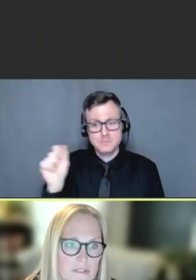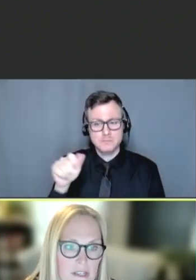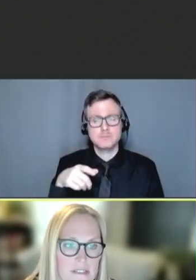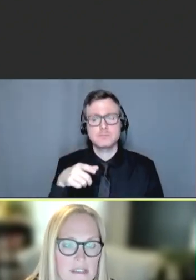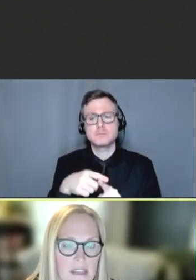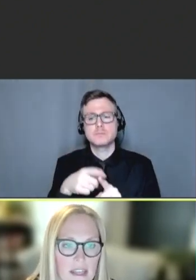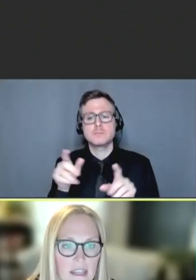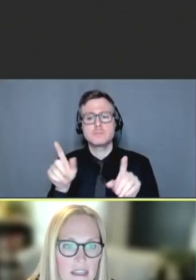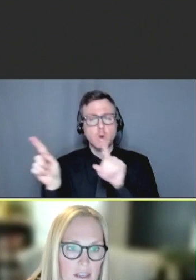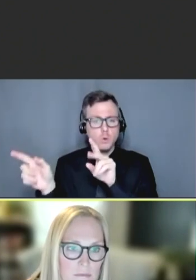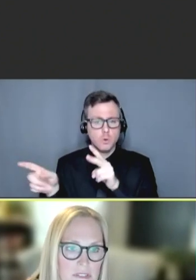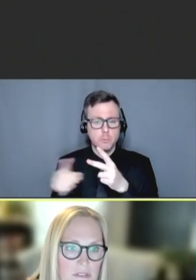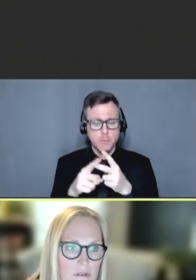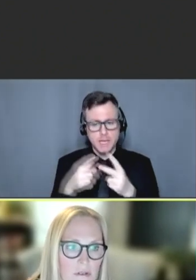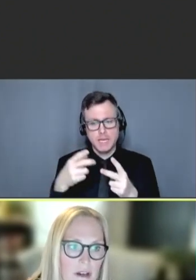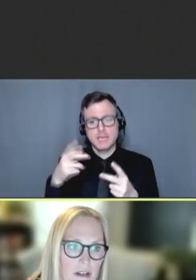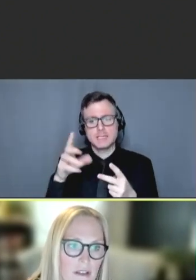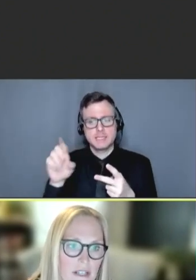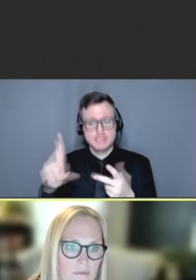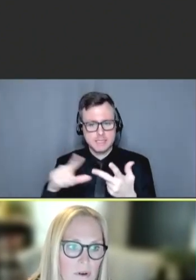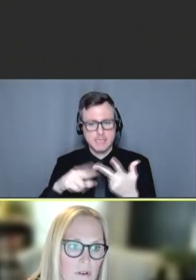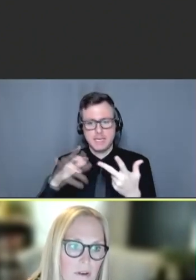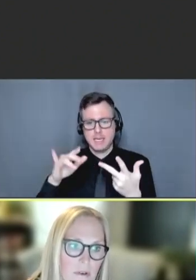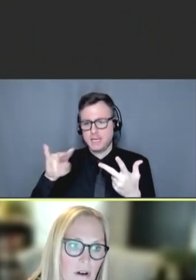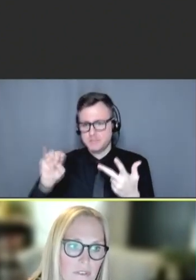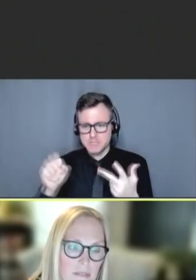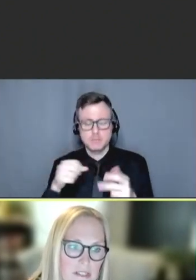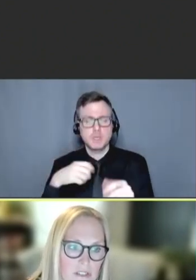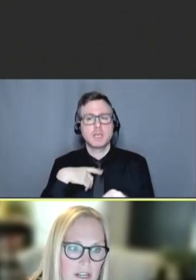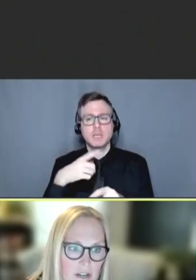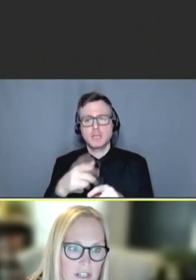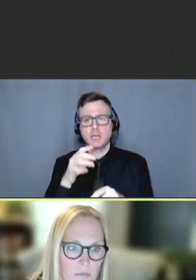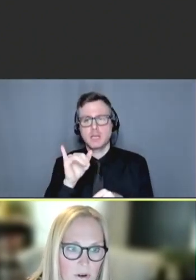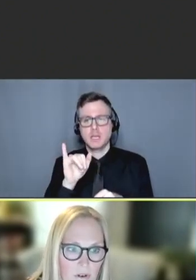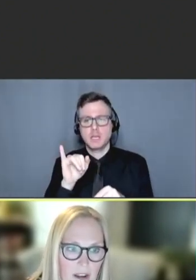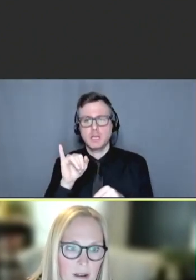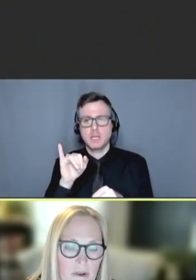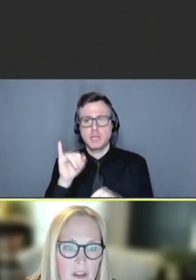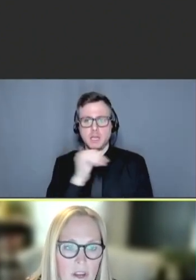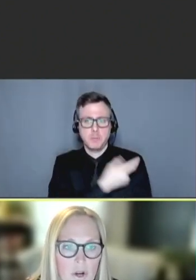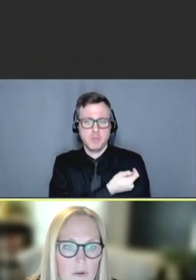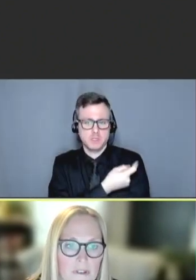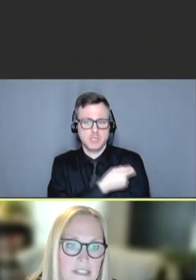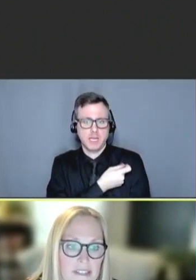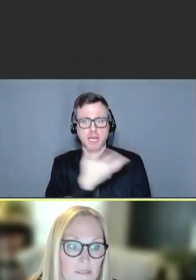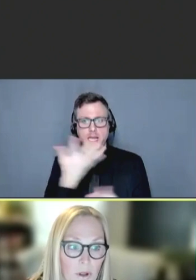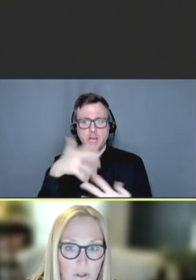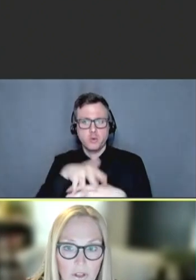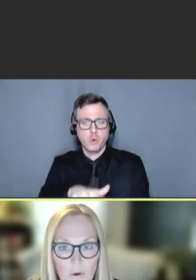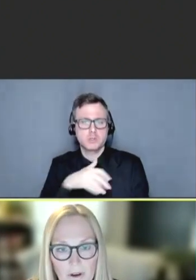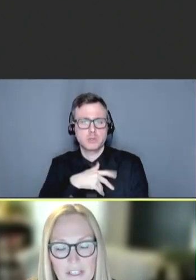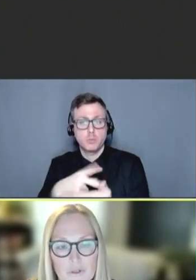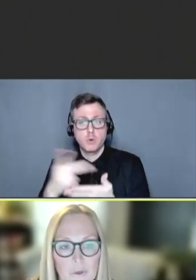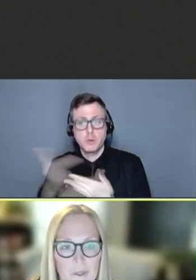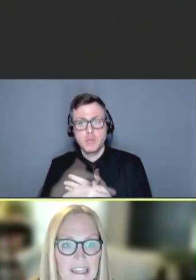CDC and HIMSS through a collective program called the Immunization Integration Program, released its bulk query toolkit.